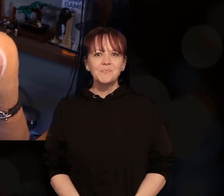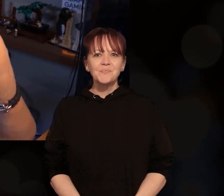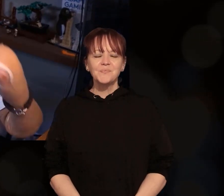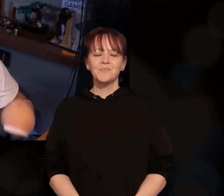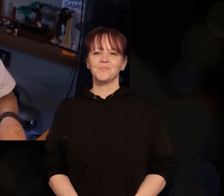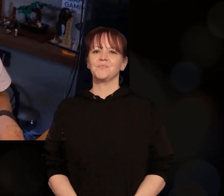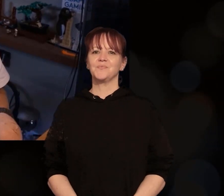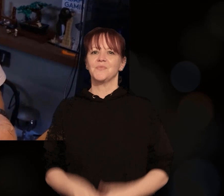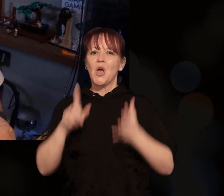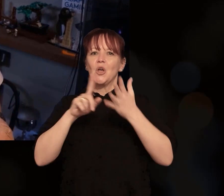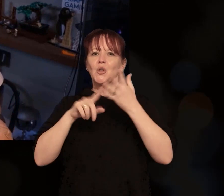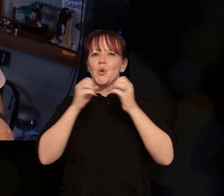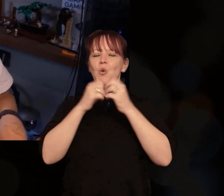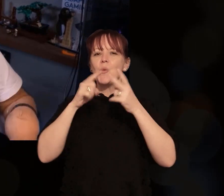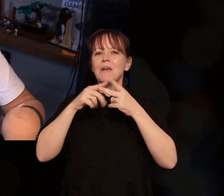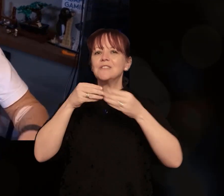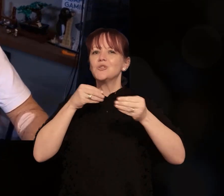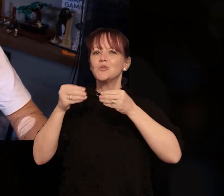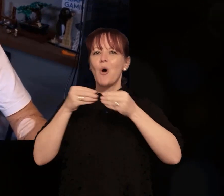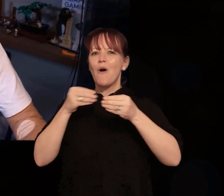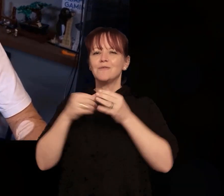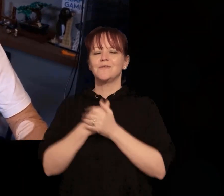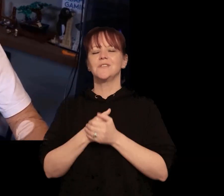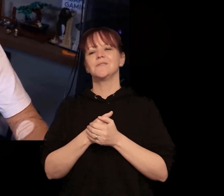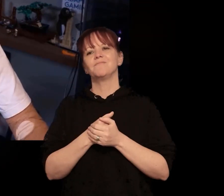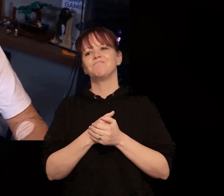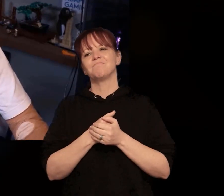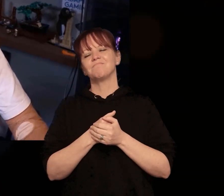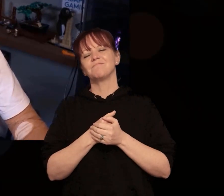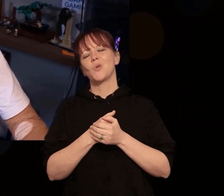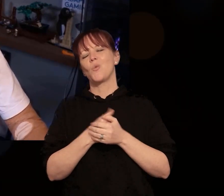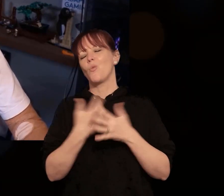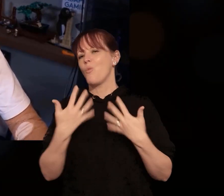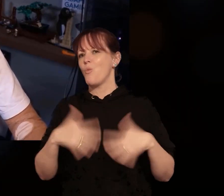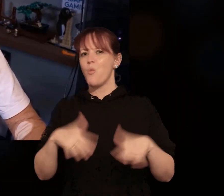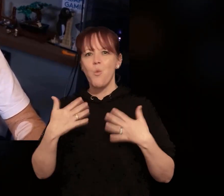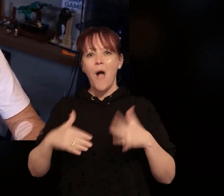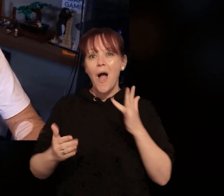Ubisoft! It has been another great year for Ubisoft.